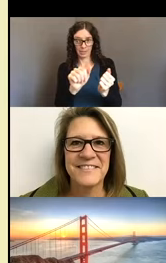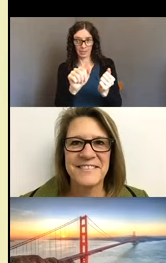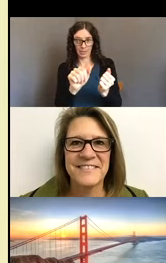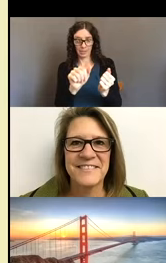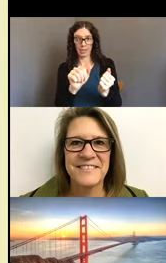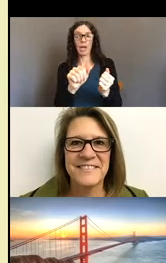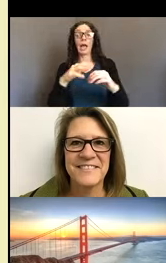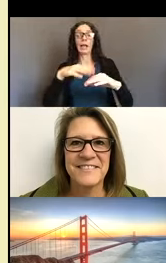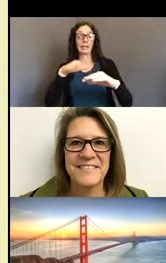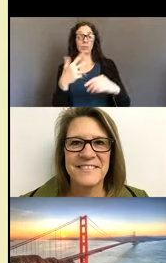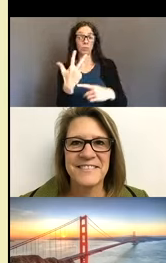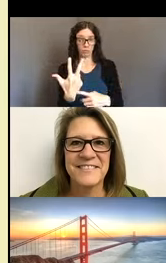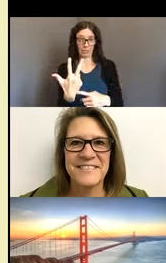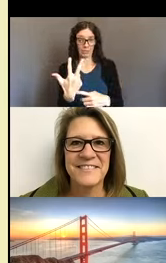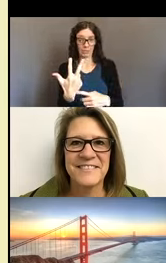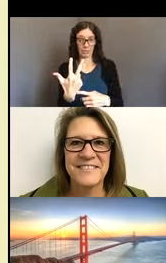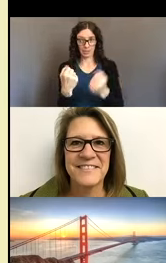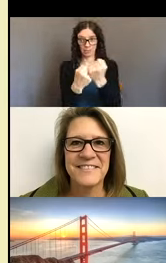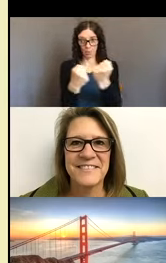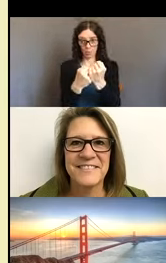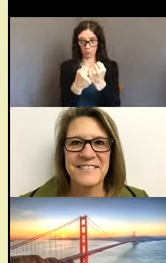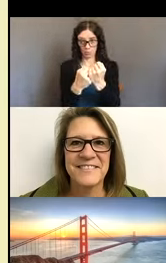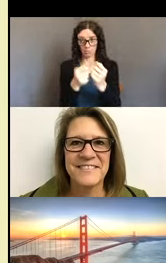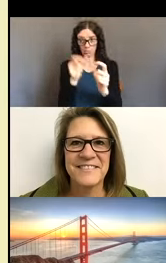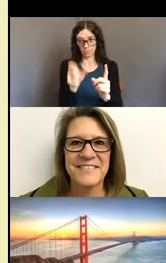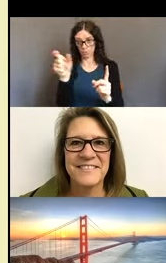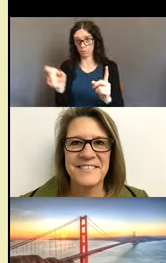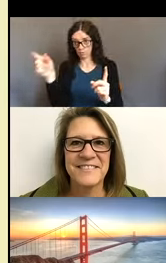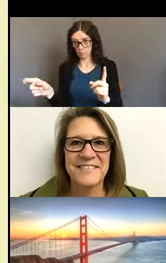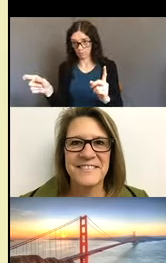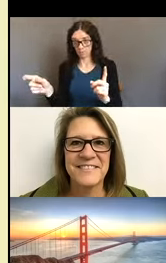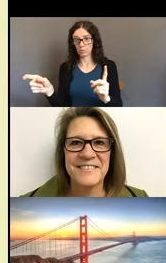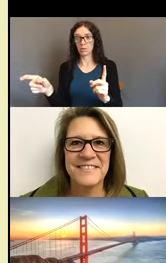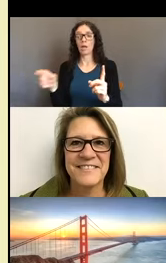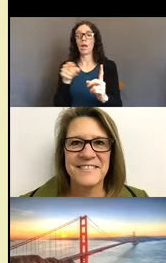and allows at least one of those support persons to stay with the person who experiences a disability